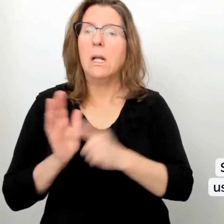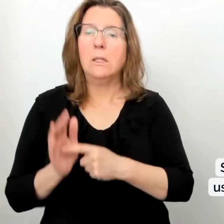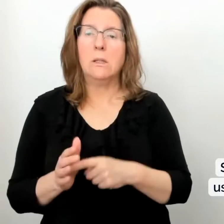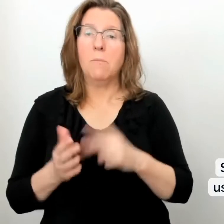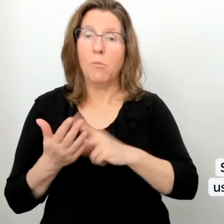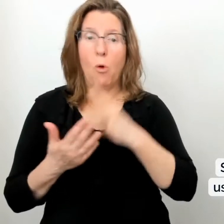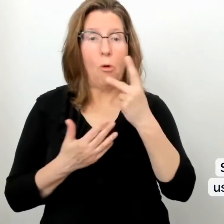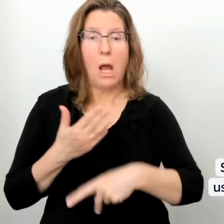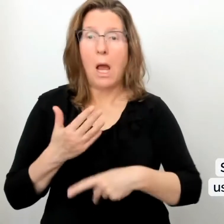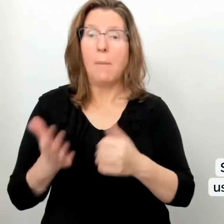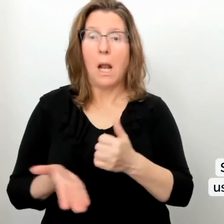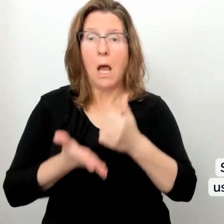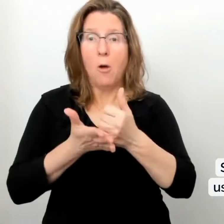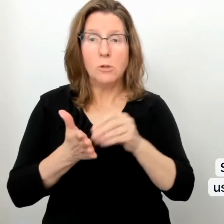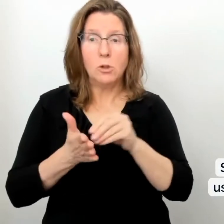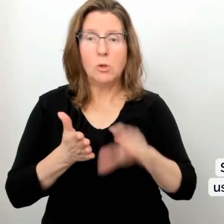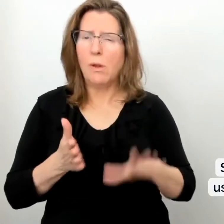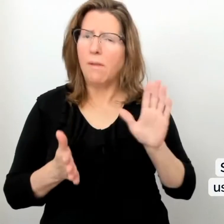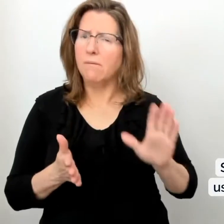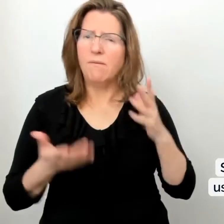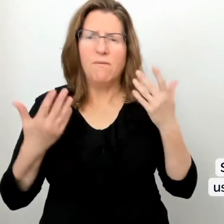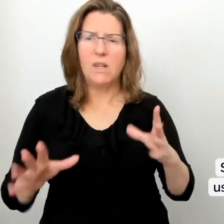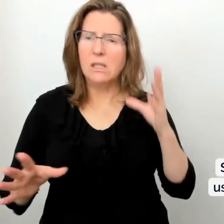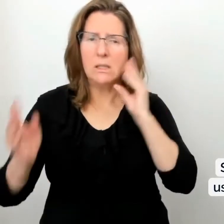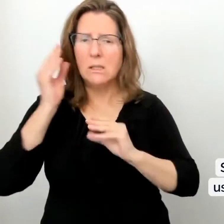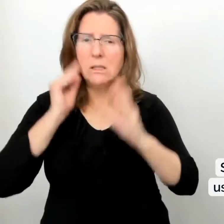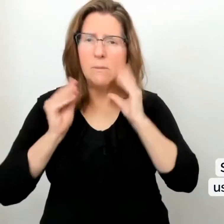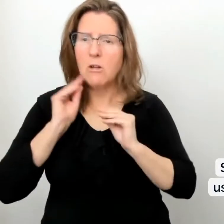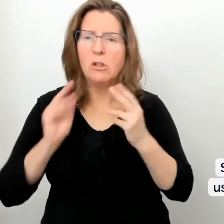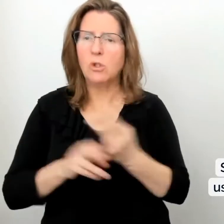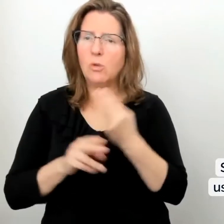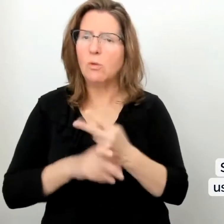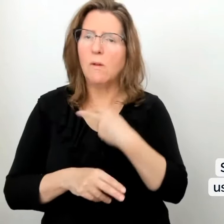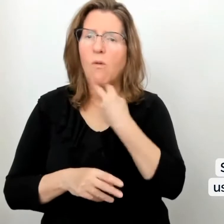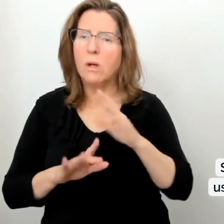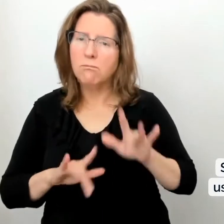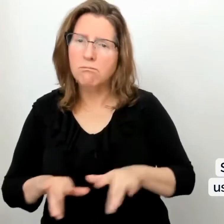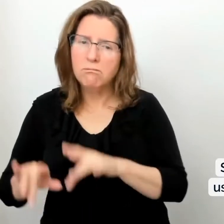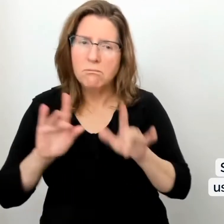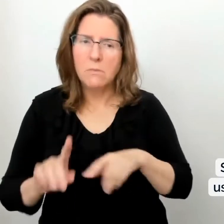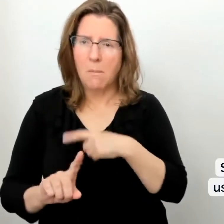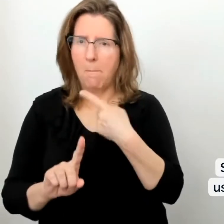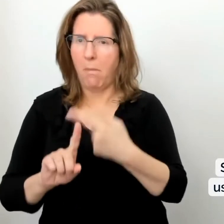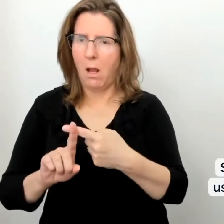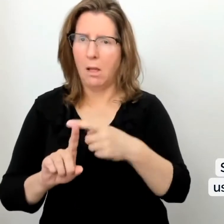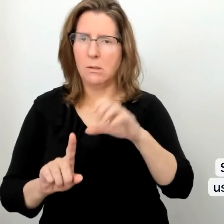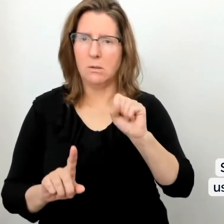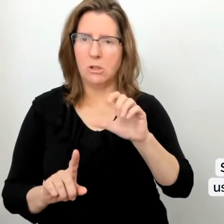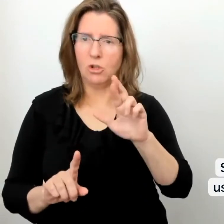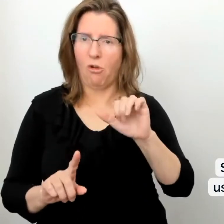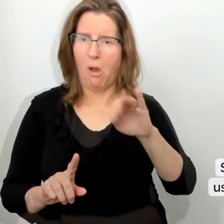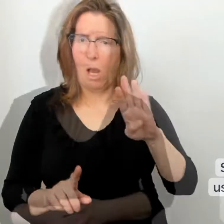Voice recognition software can be an alternative to using voice recorders and scribes.